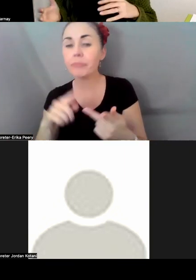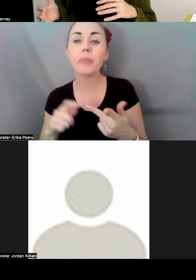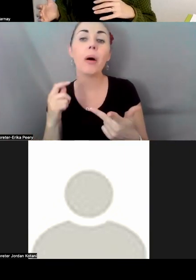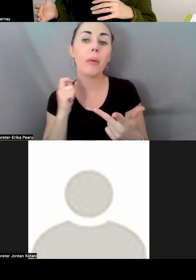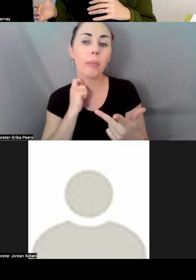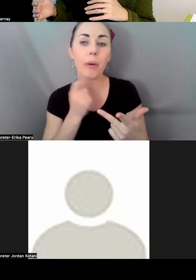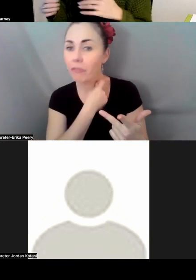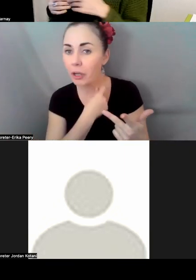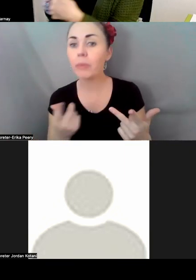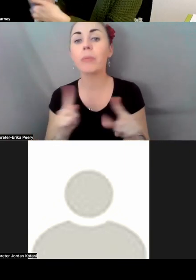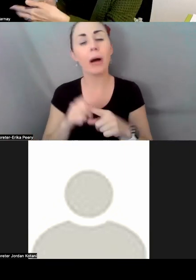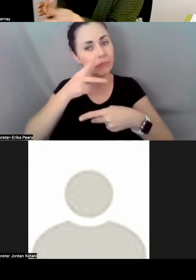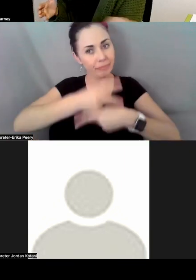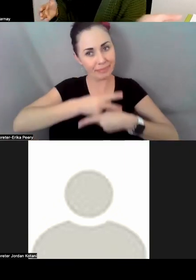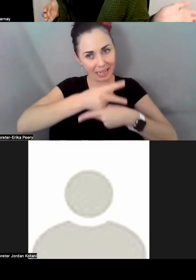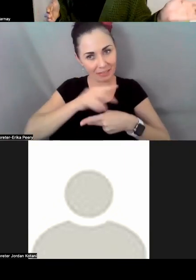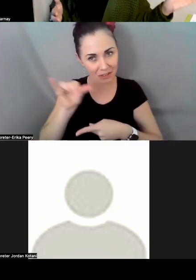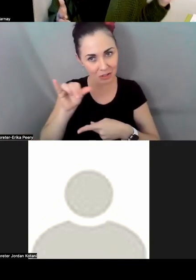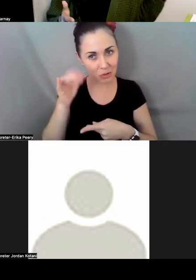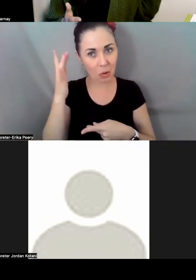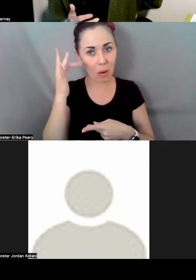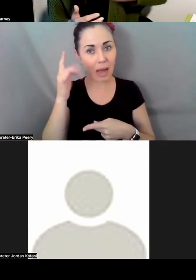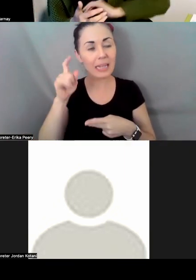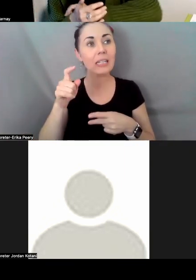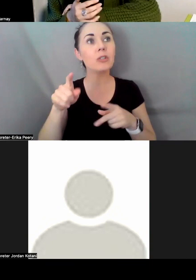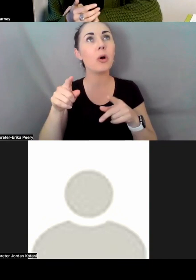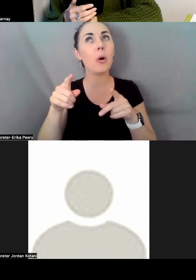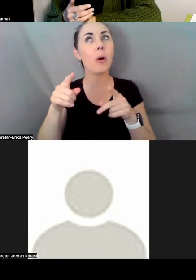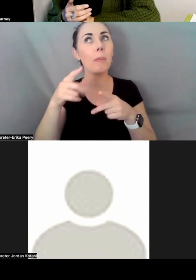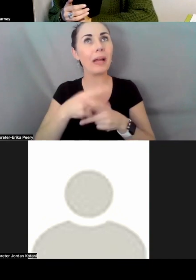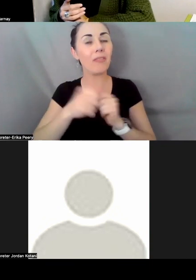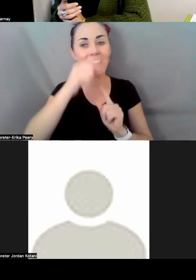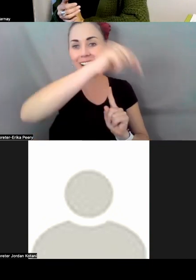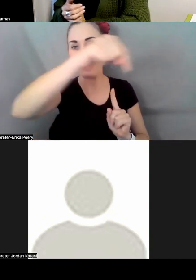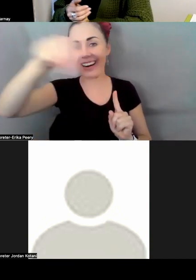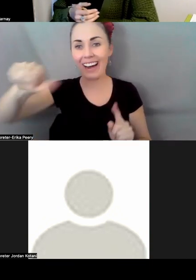with this because we also need to be aware of the other people around us as well. Classroom setting,